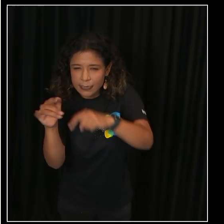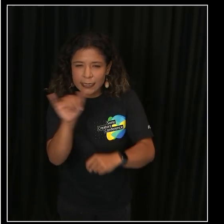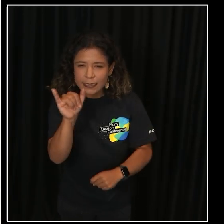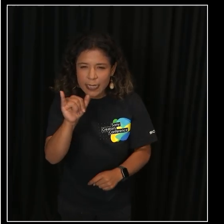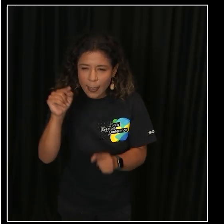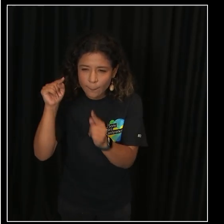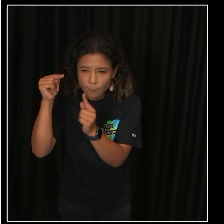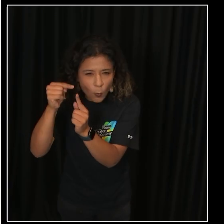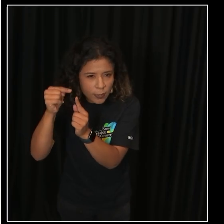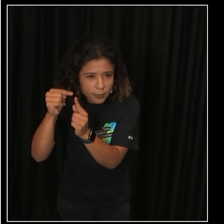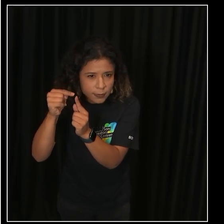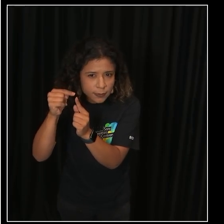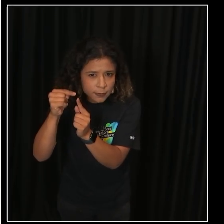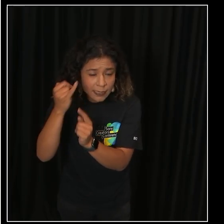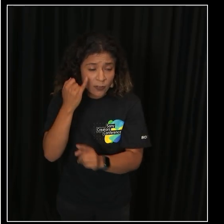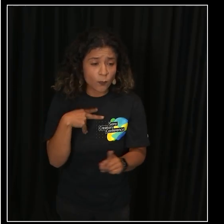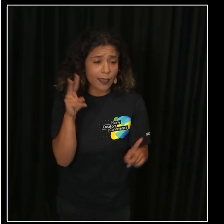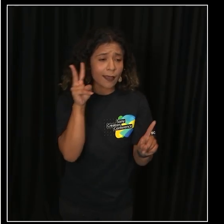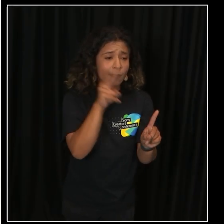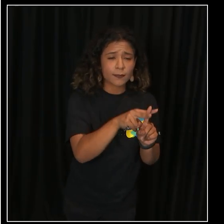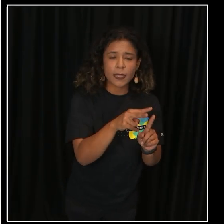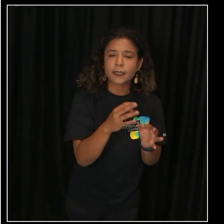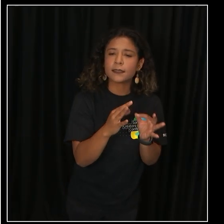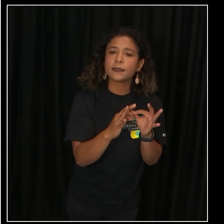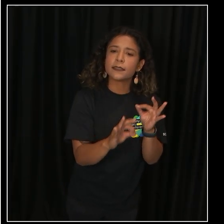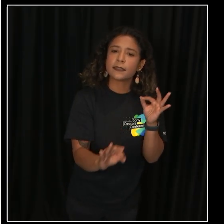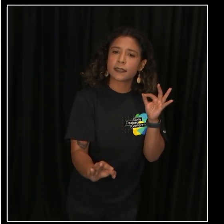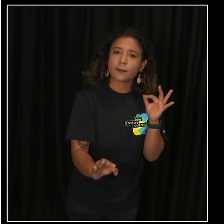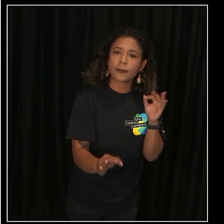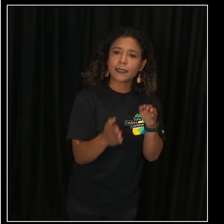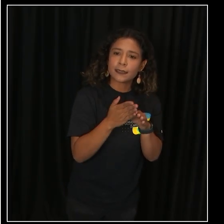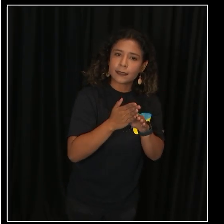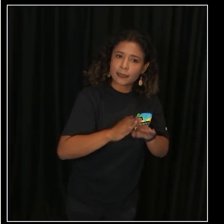So if we apply a very simple division transformation,